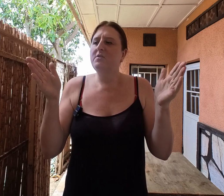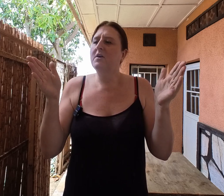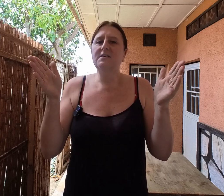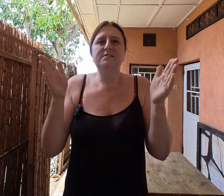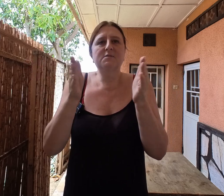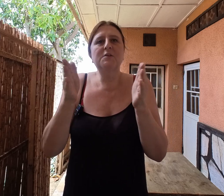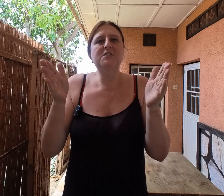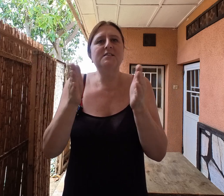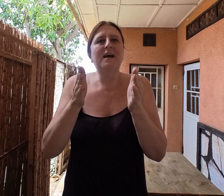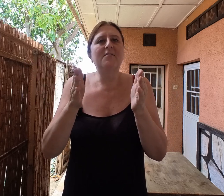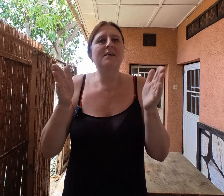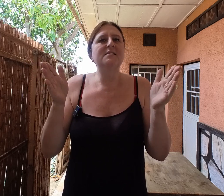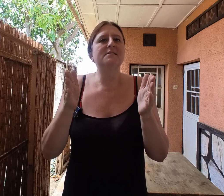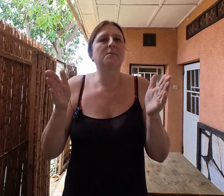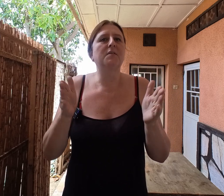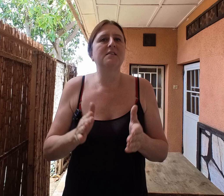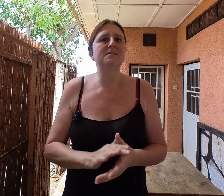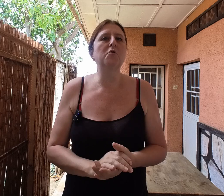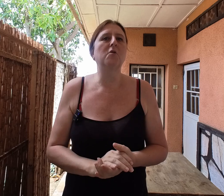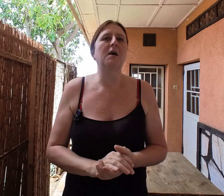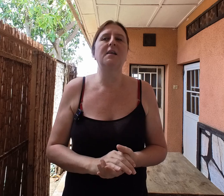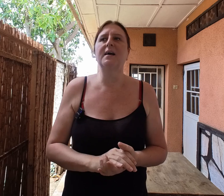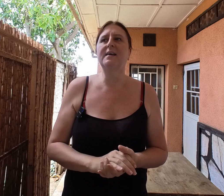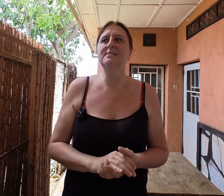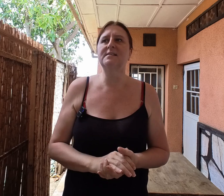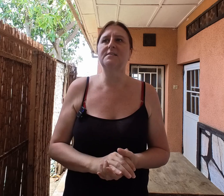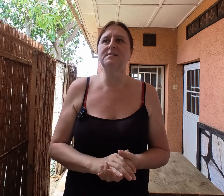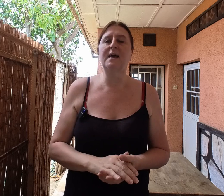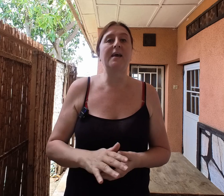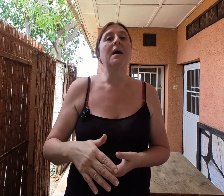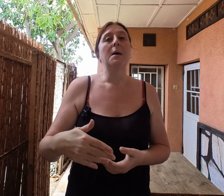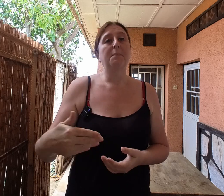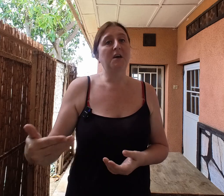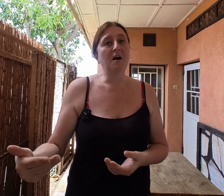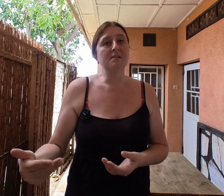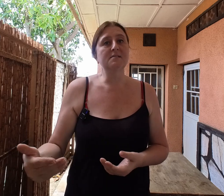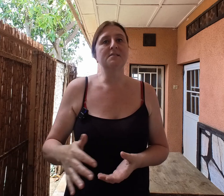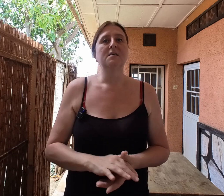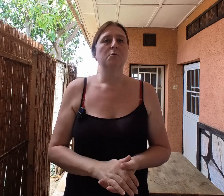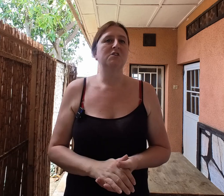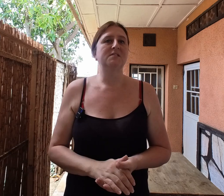and you kind of squidge it down into something smaller. Like, instead of saying 'because,' we